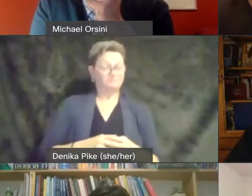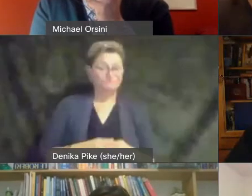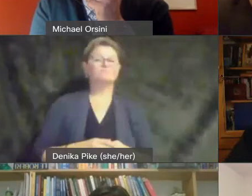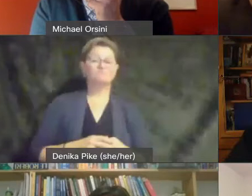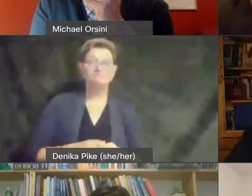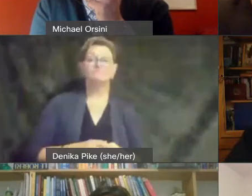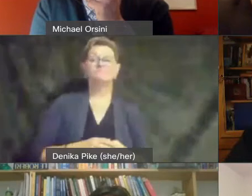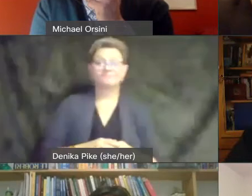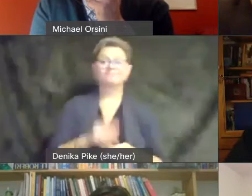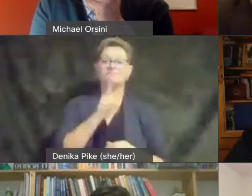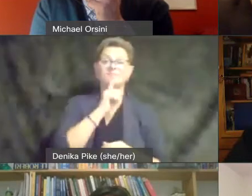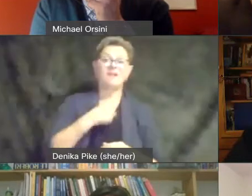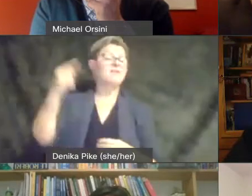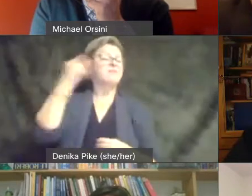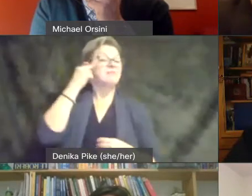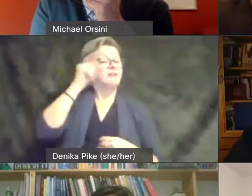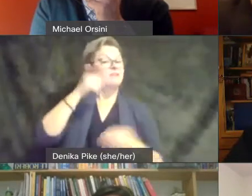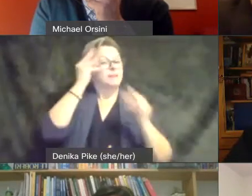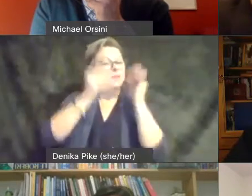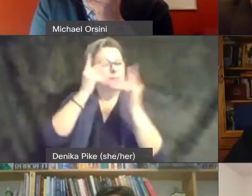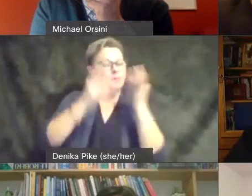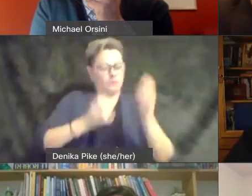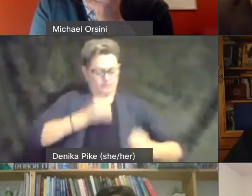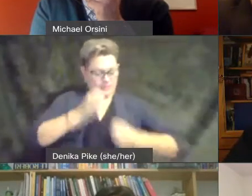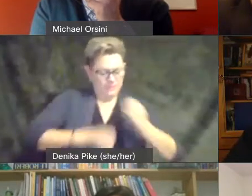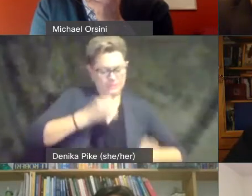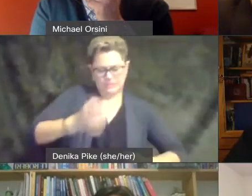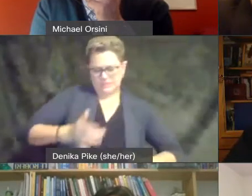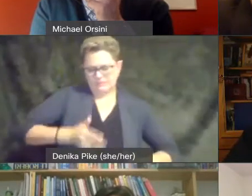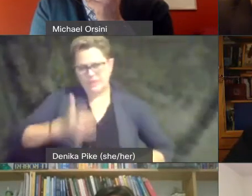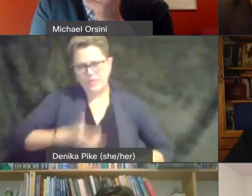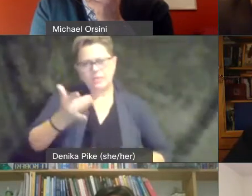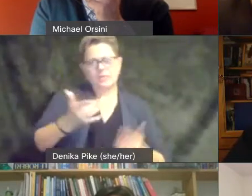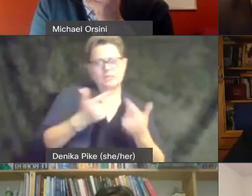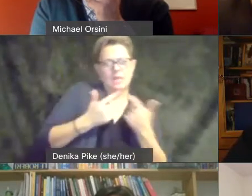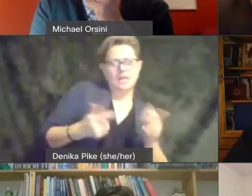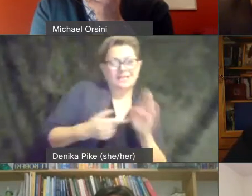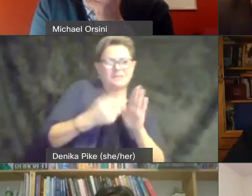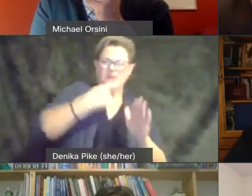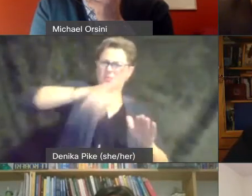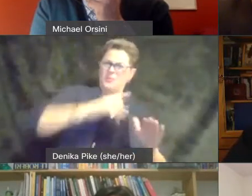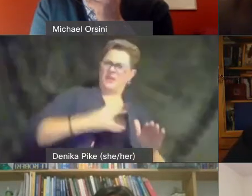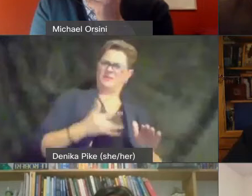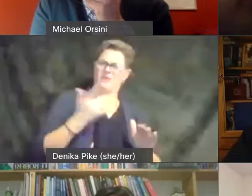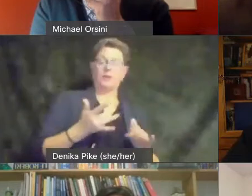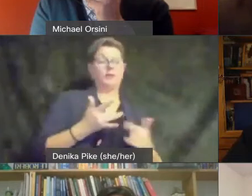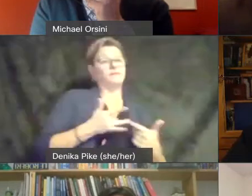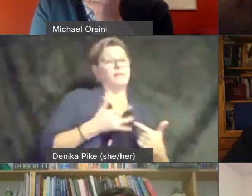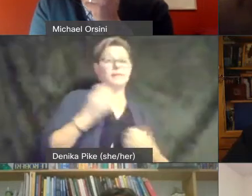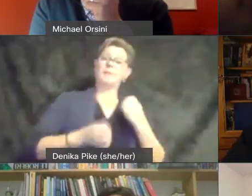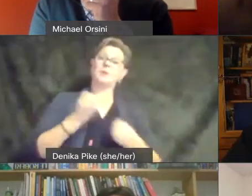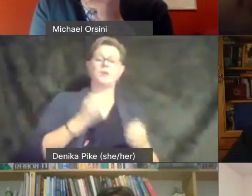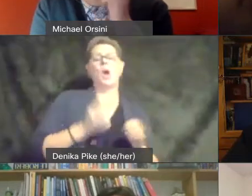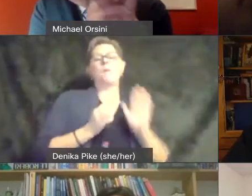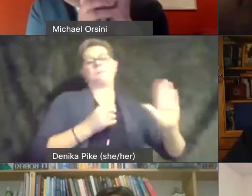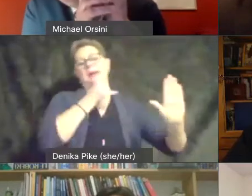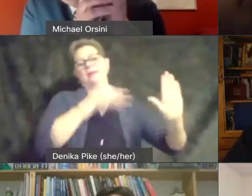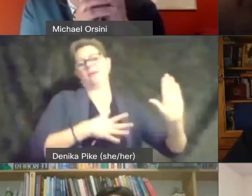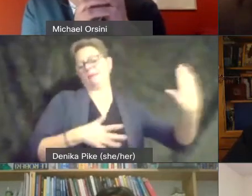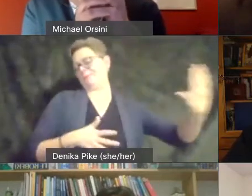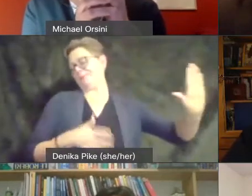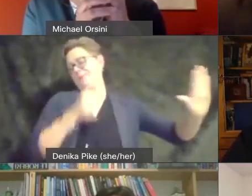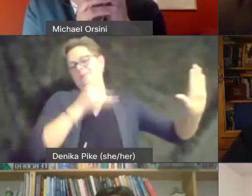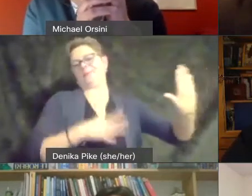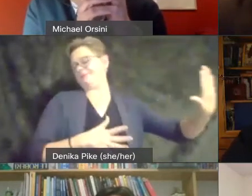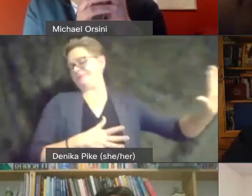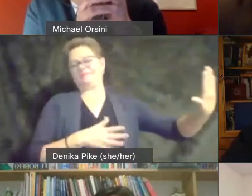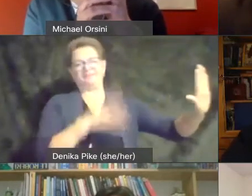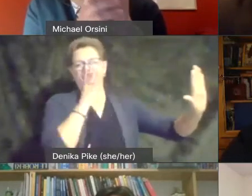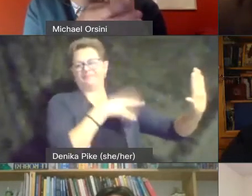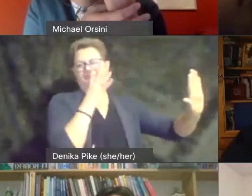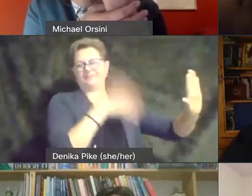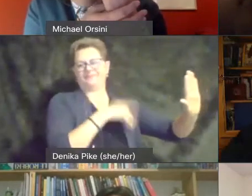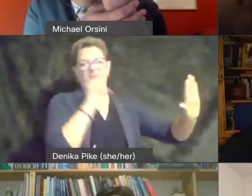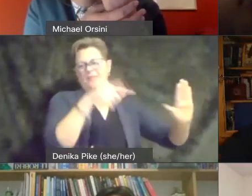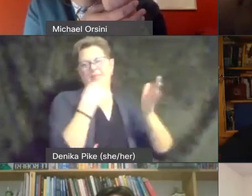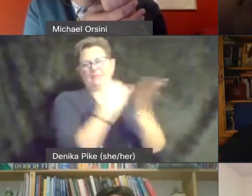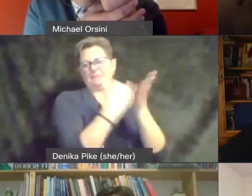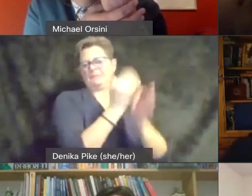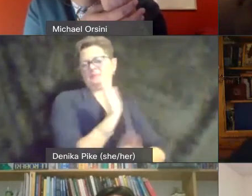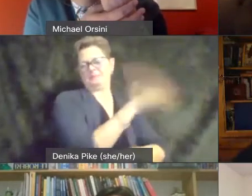To consider feelings and emotions, and we, we still have this terrible tendency to think of feeling and emotion as feminine qualities that are not supposed to be addressed and we're not supposed to talk about it. We're supposed to, you know.